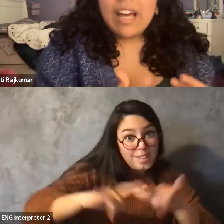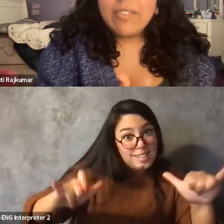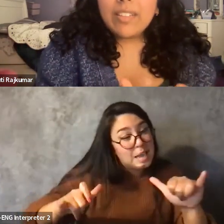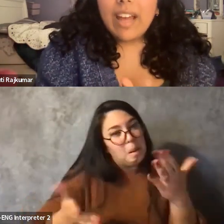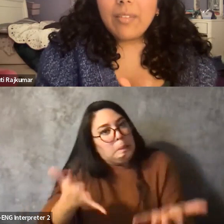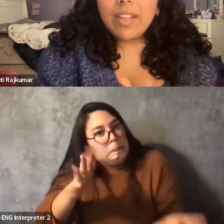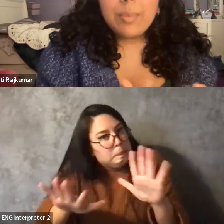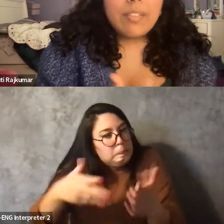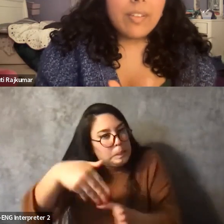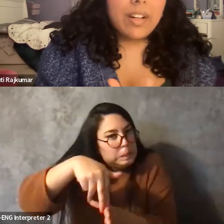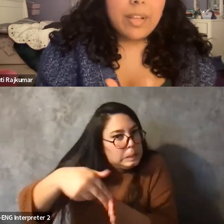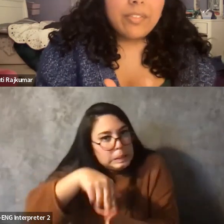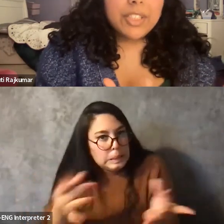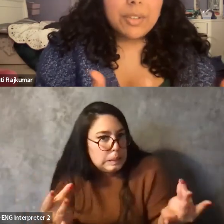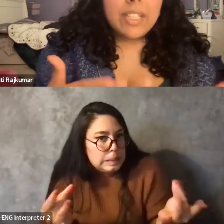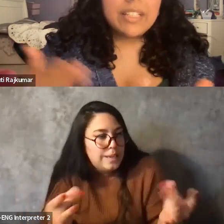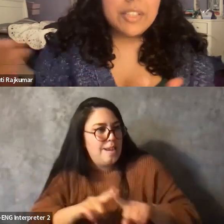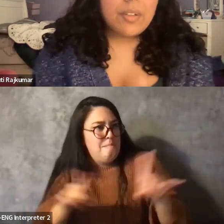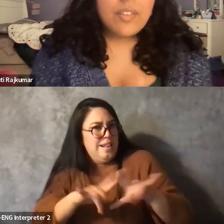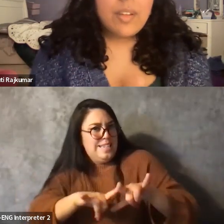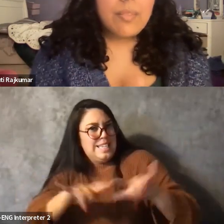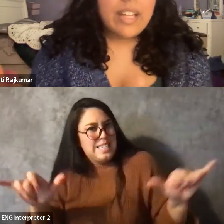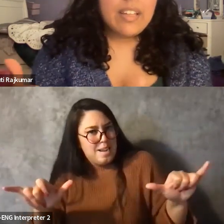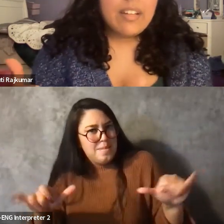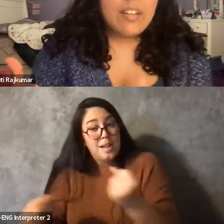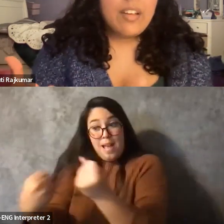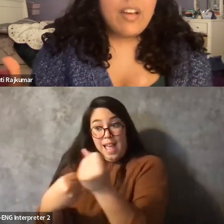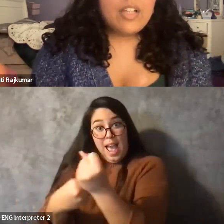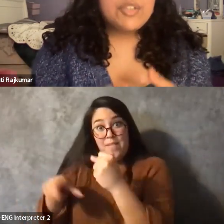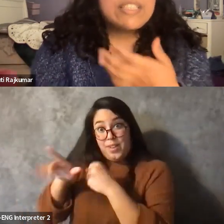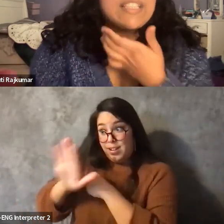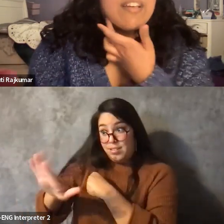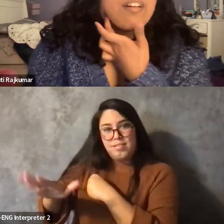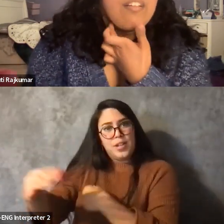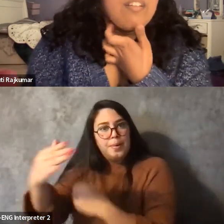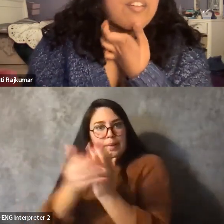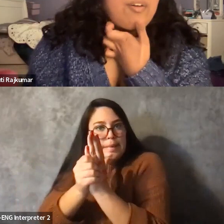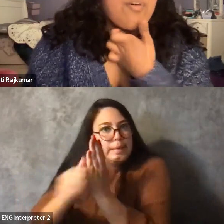that advocates have as being very beneficial in journalism and in addressing, you know,